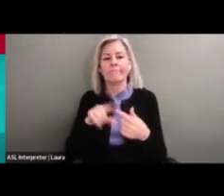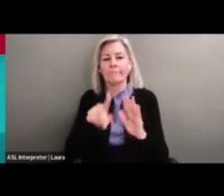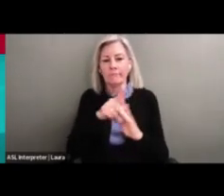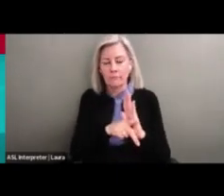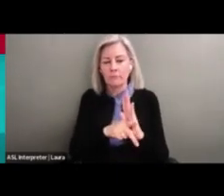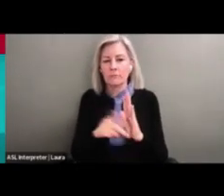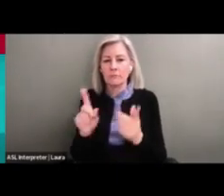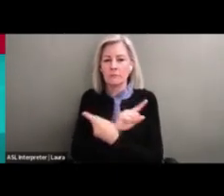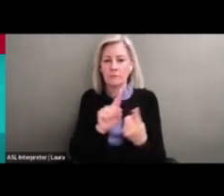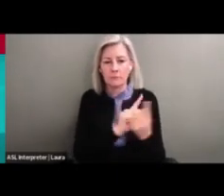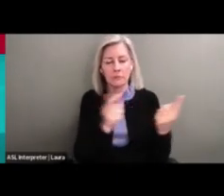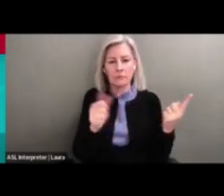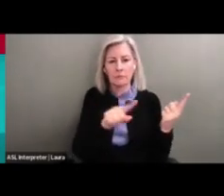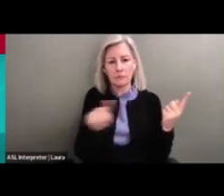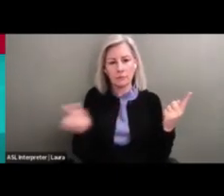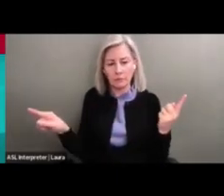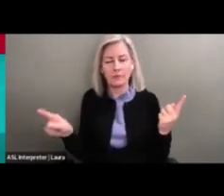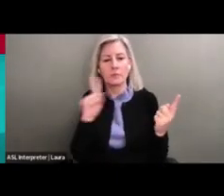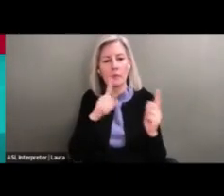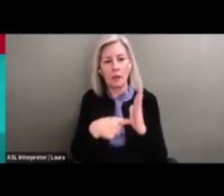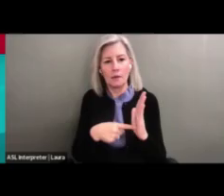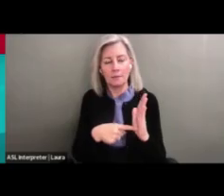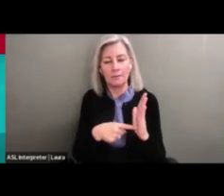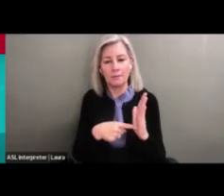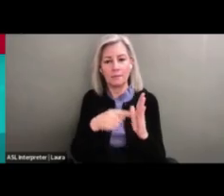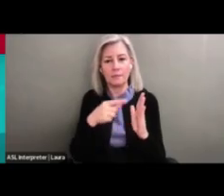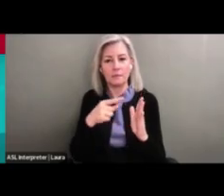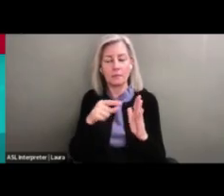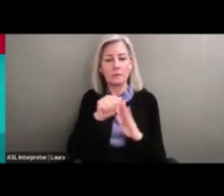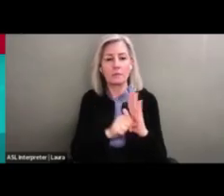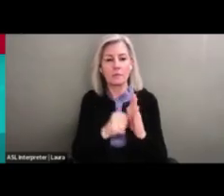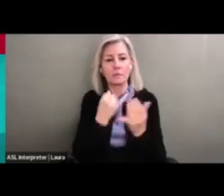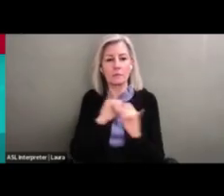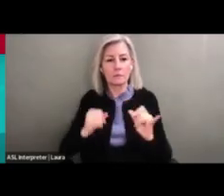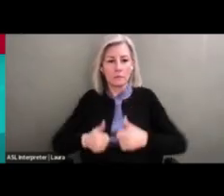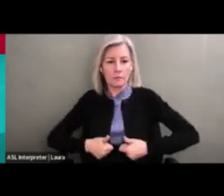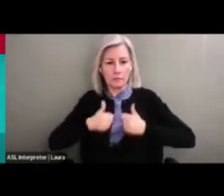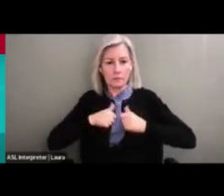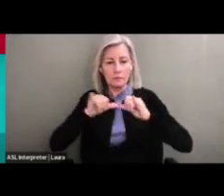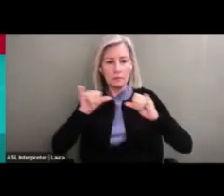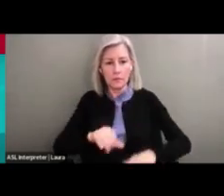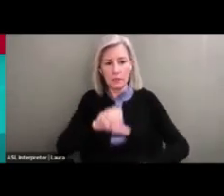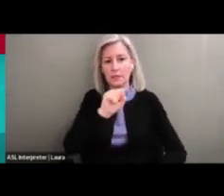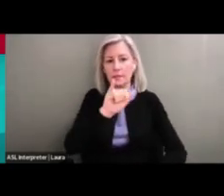Consider applying for one of these boards or committees. It's a great way to stay current